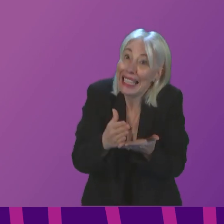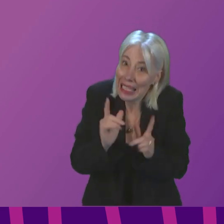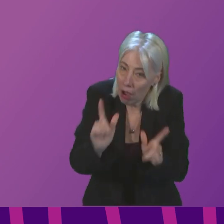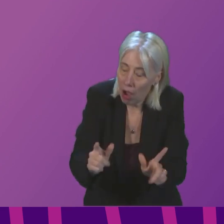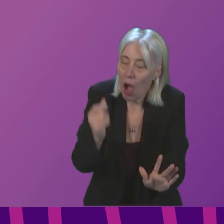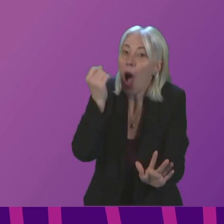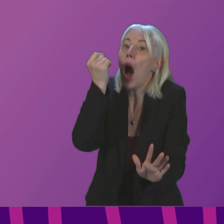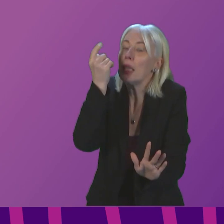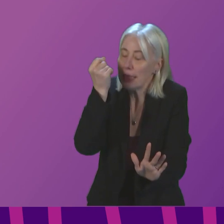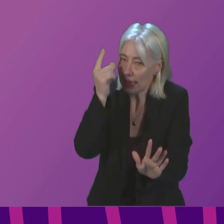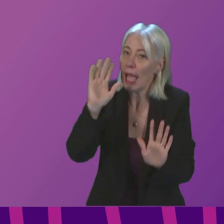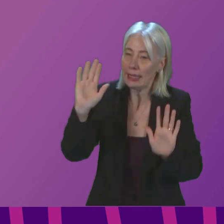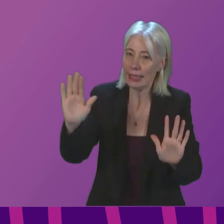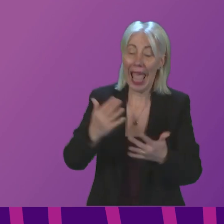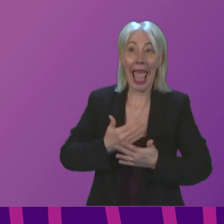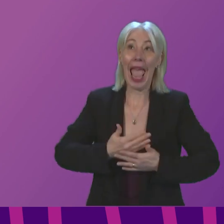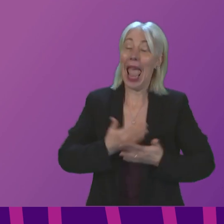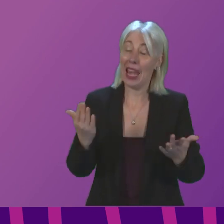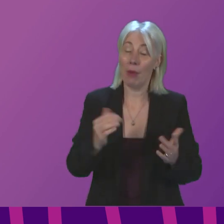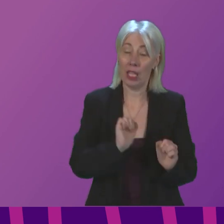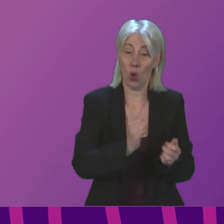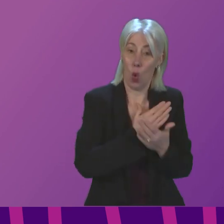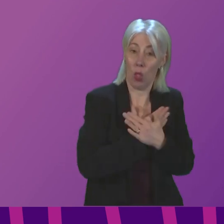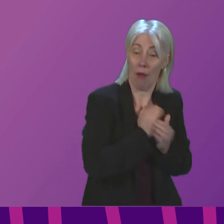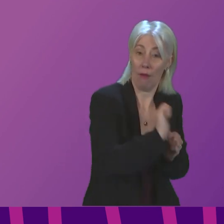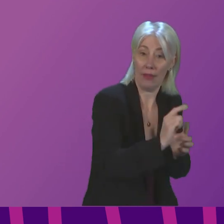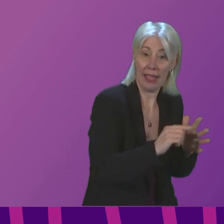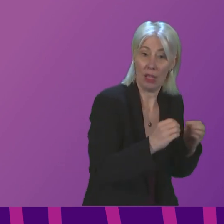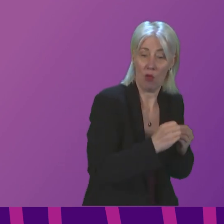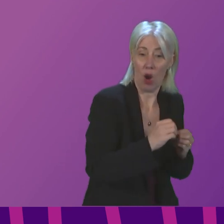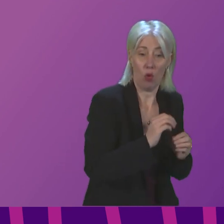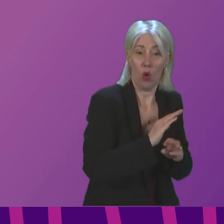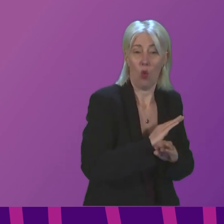understand that anybody who loved her, listening to me right now, will take no comfort whatsoever